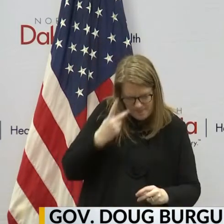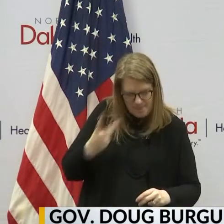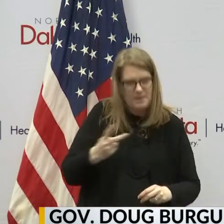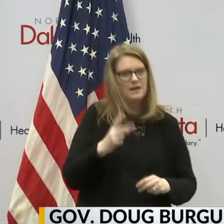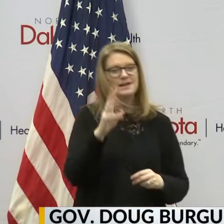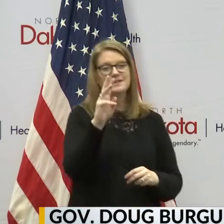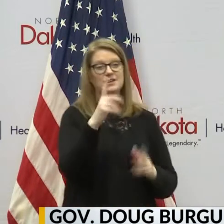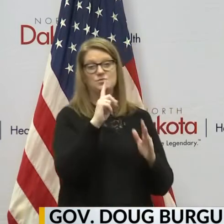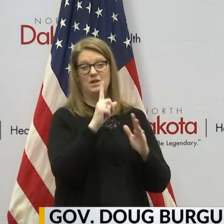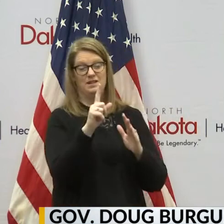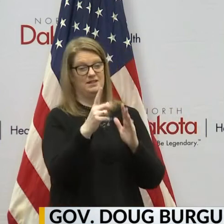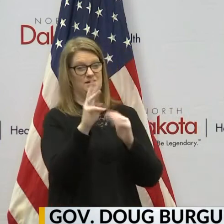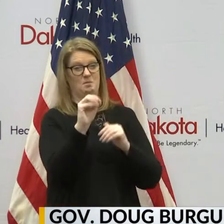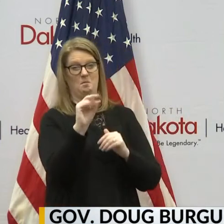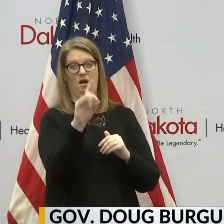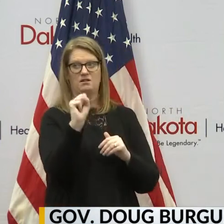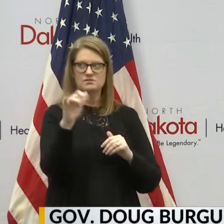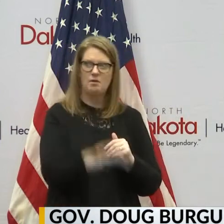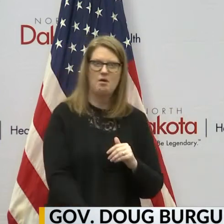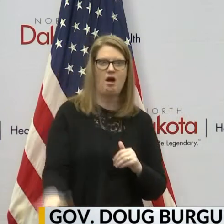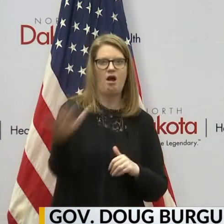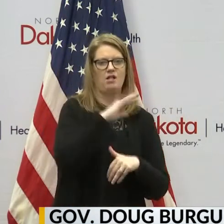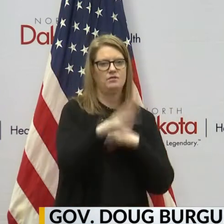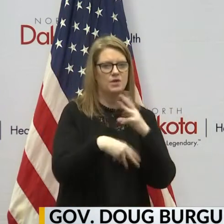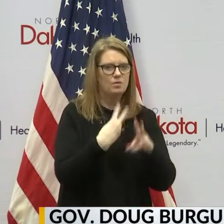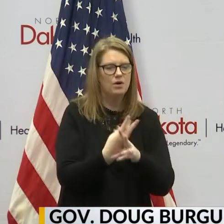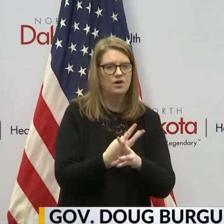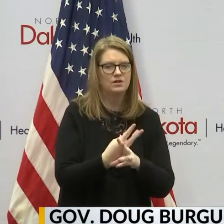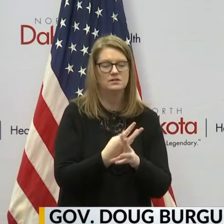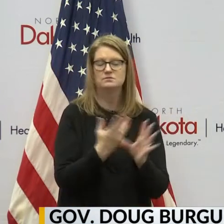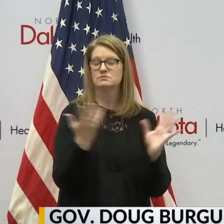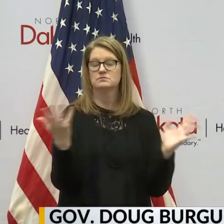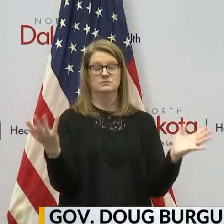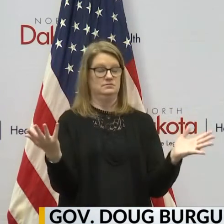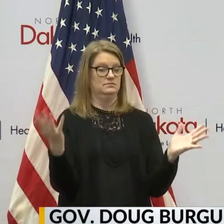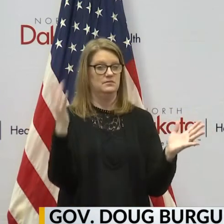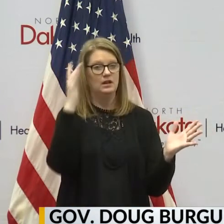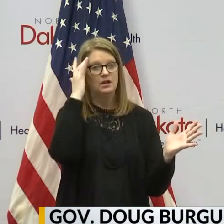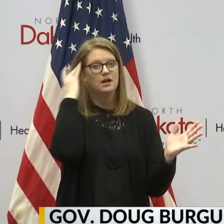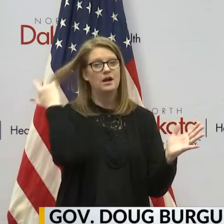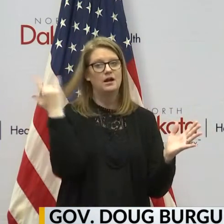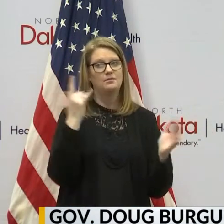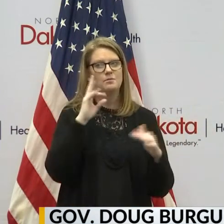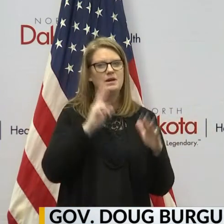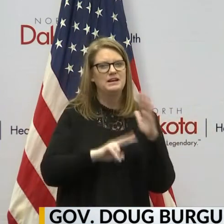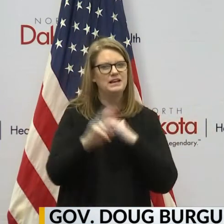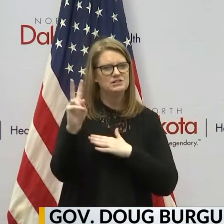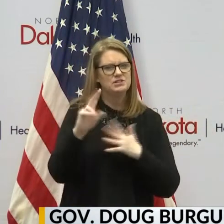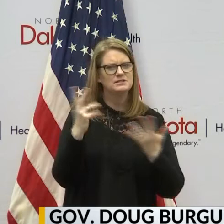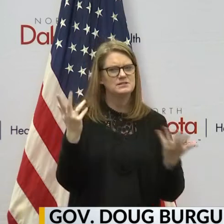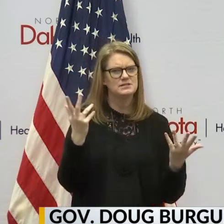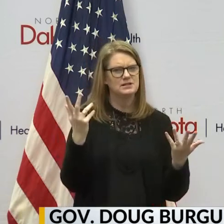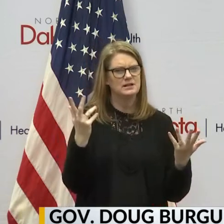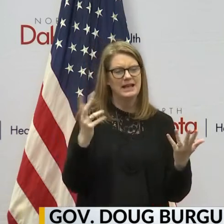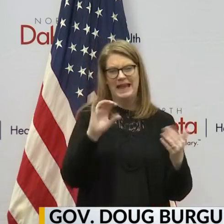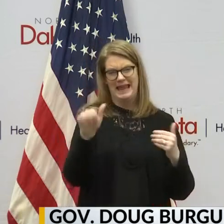SEARCH, YOU HAVE TO BEGIN DOING SOME MODELING IN WEEK TALKED ABOUT BEFORE, IF YOU WILL BE DATA DRIVEN, THERE'S MODELS ALL